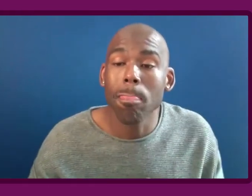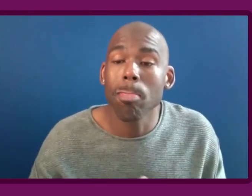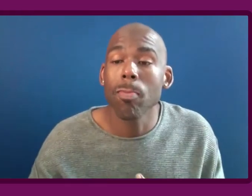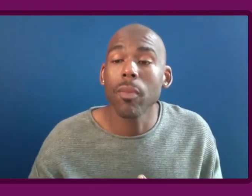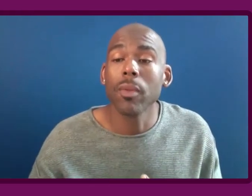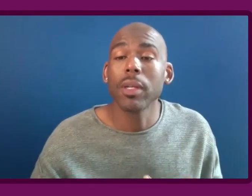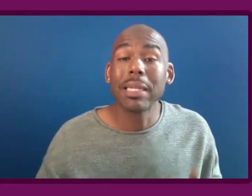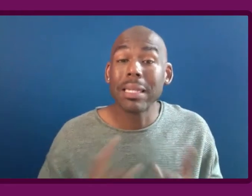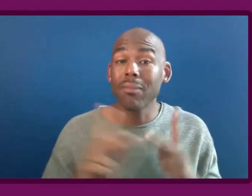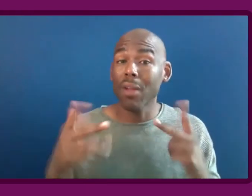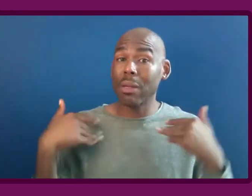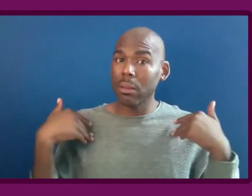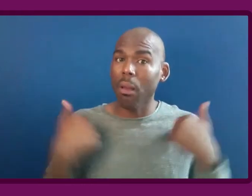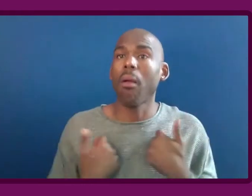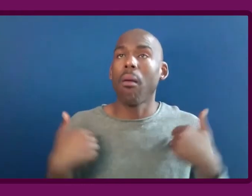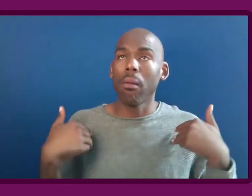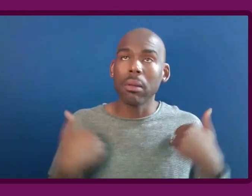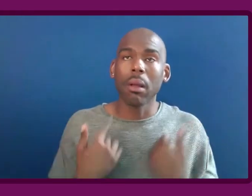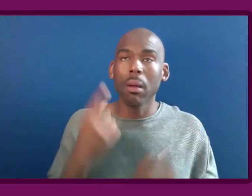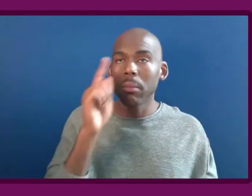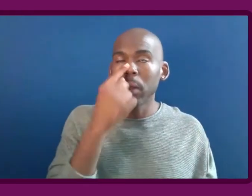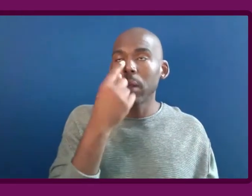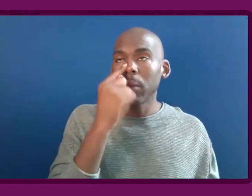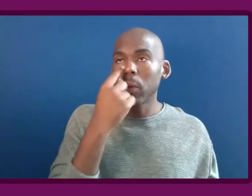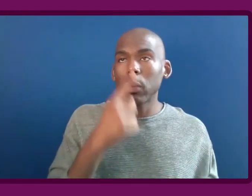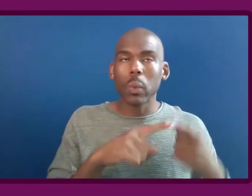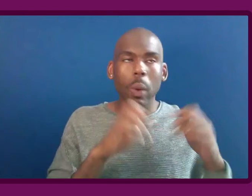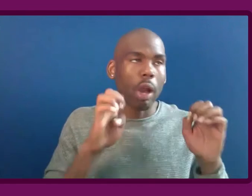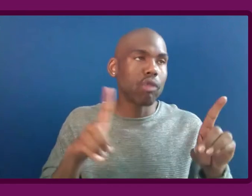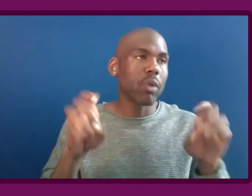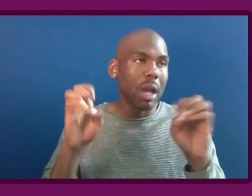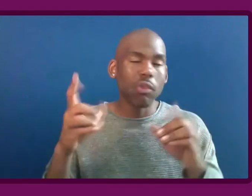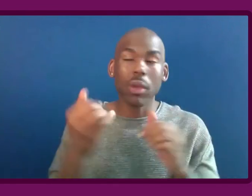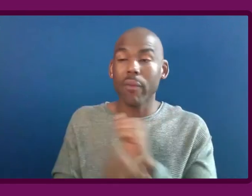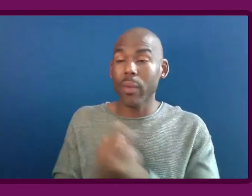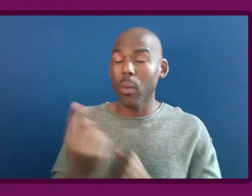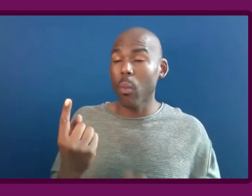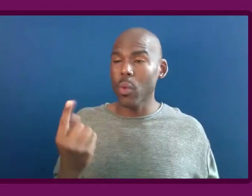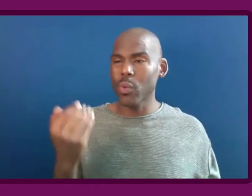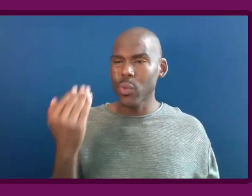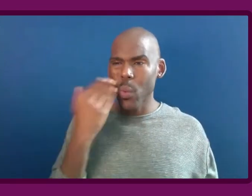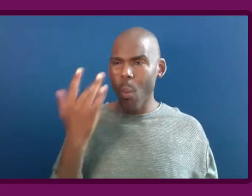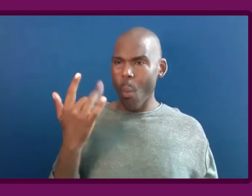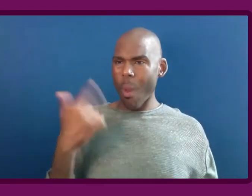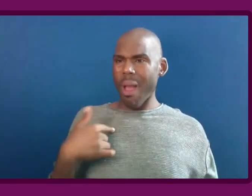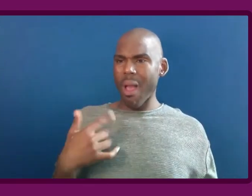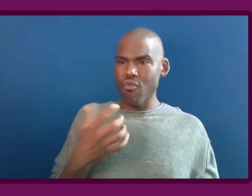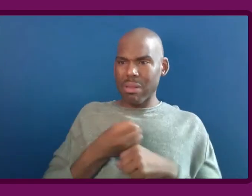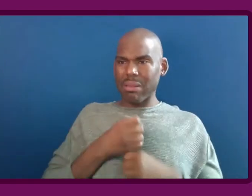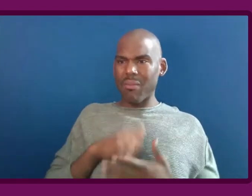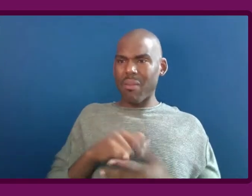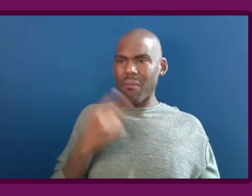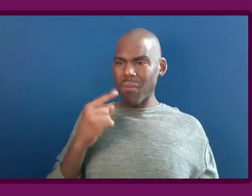it's very tiring to educate everyone. It's very tiring. Why should I get that role? I just want